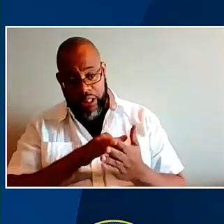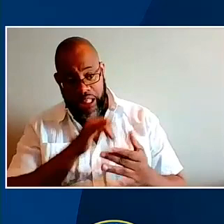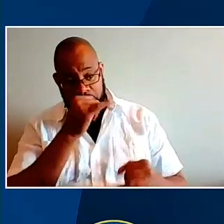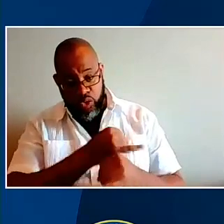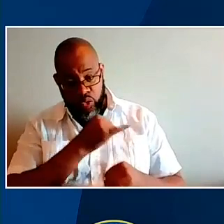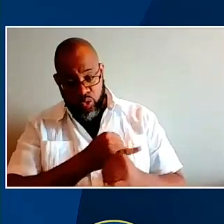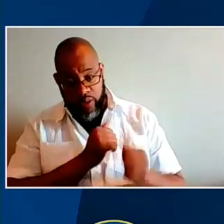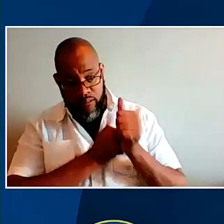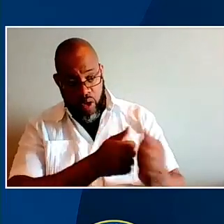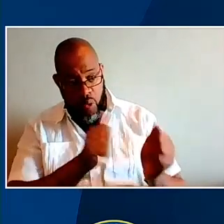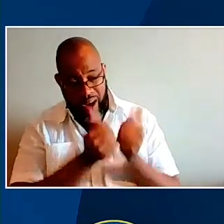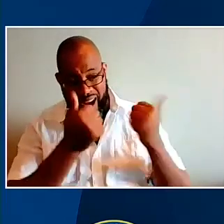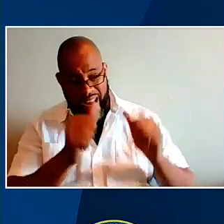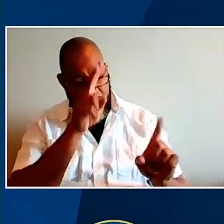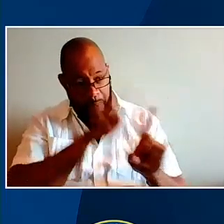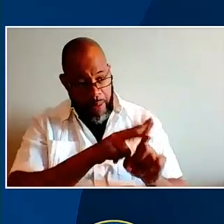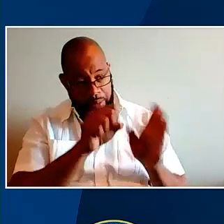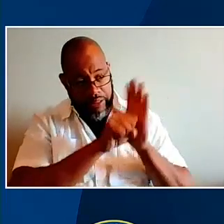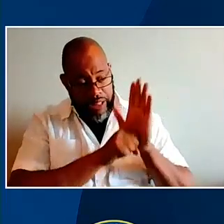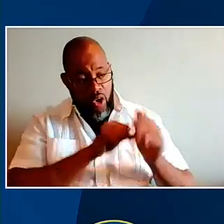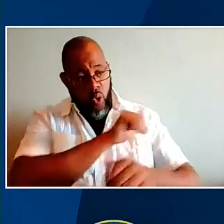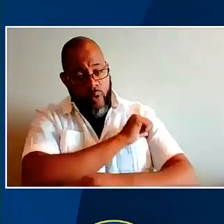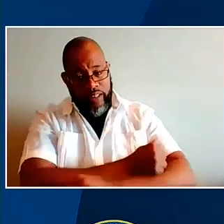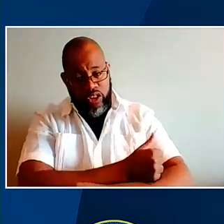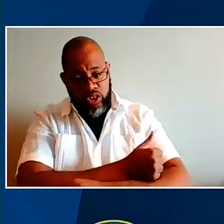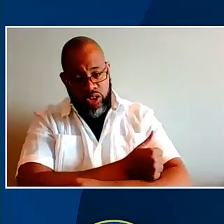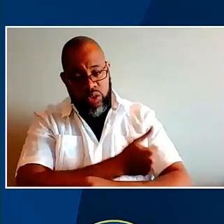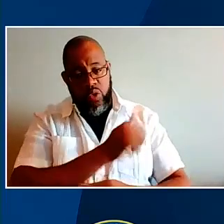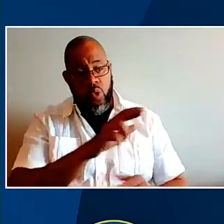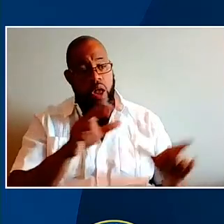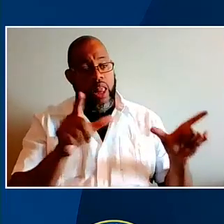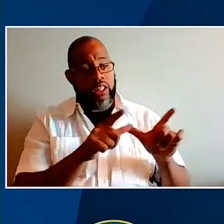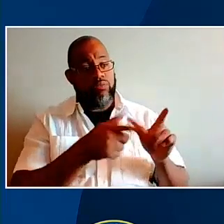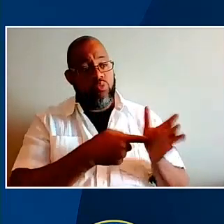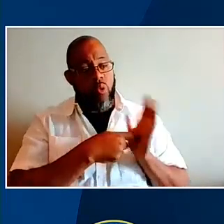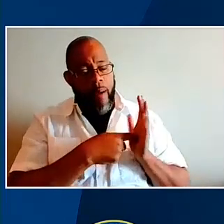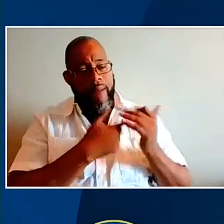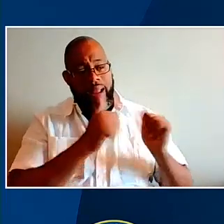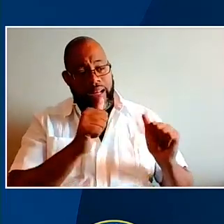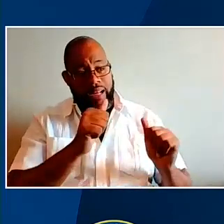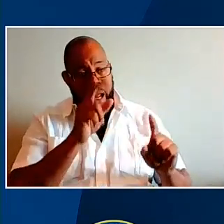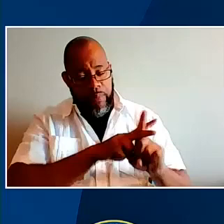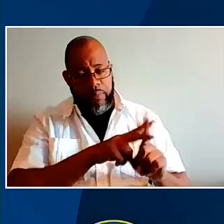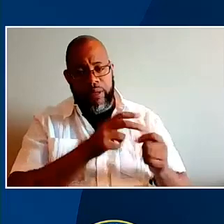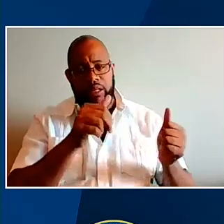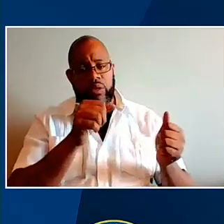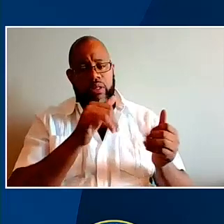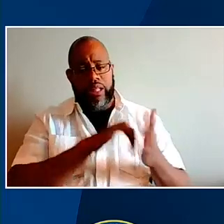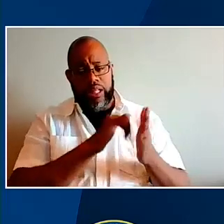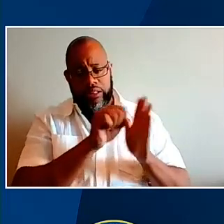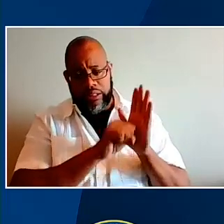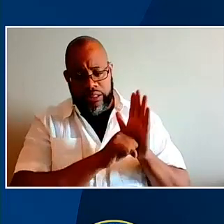with any applicable state authorization or licensure requirements, any applicable would be anywhere the school operates,